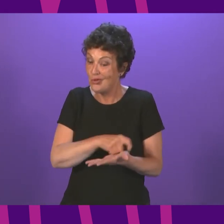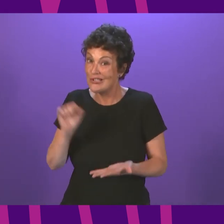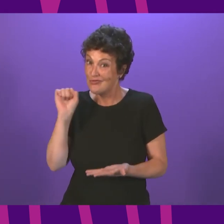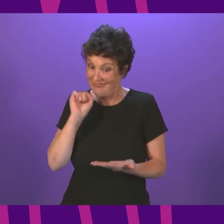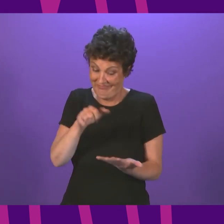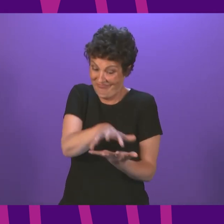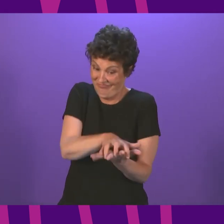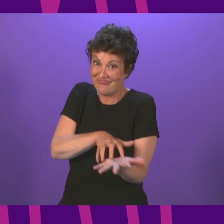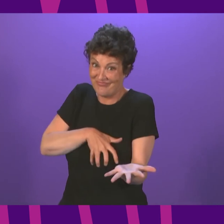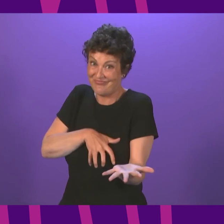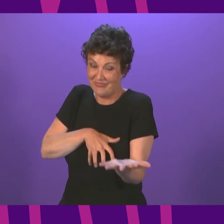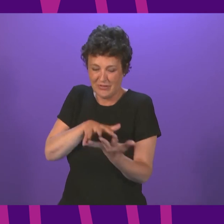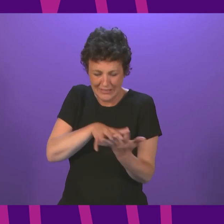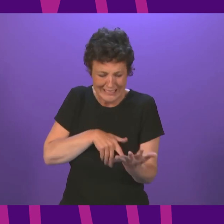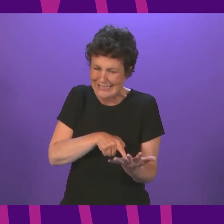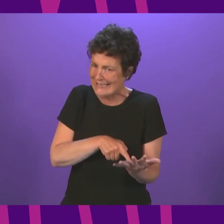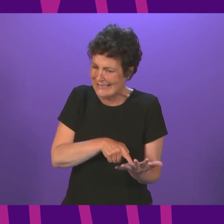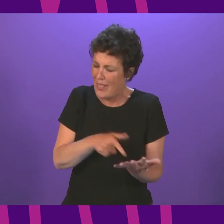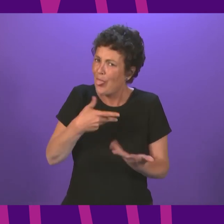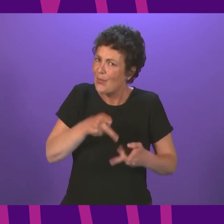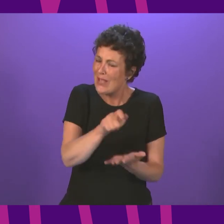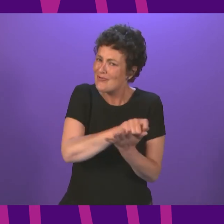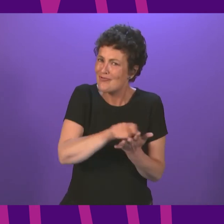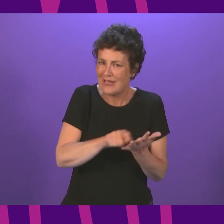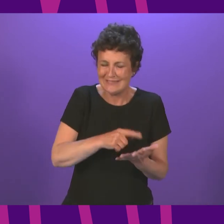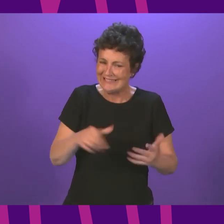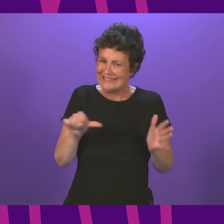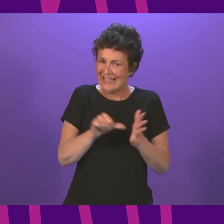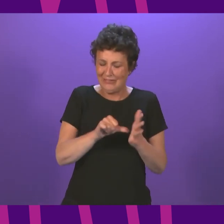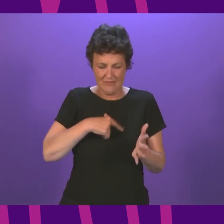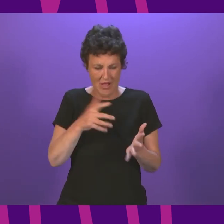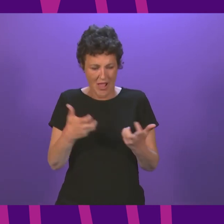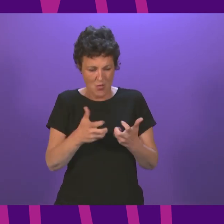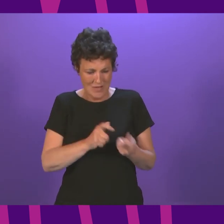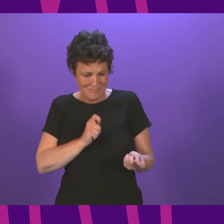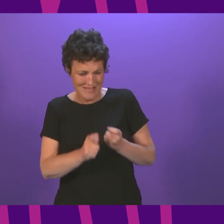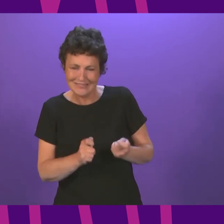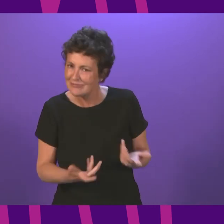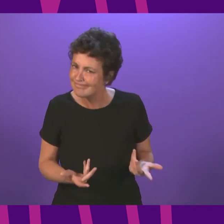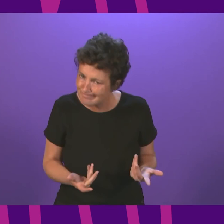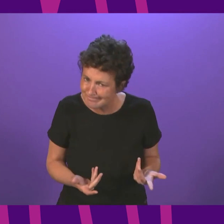work extremely hard in difficult circumstances this week; to the bill team, which has supported me splendidly in putting the legislation together; and to the special adviser who supported me